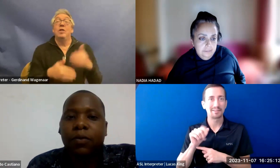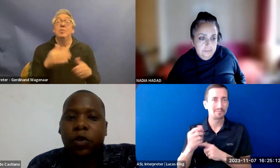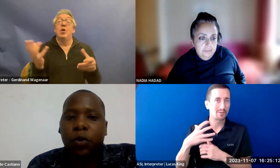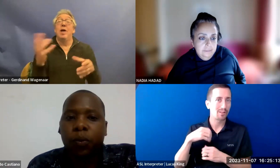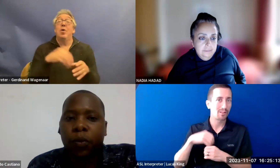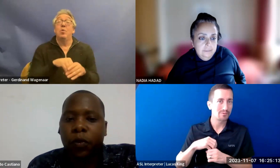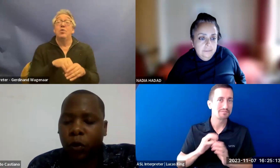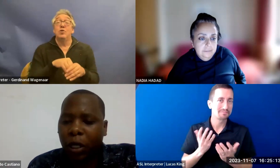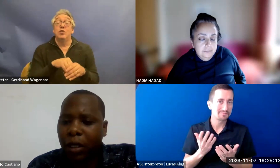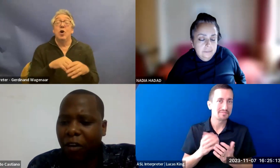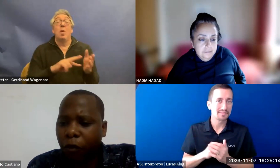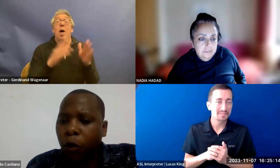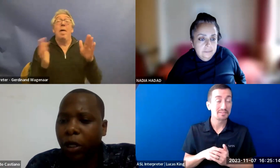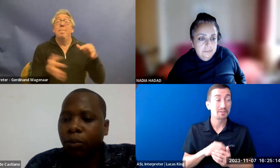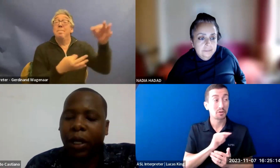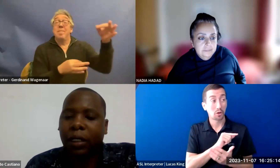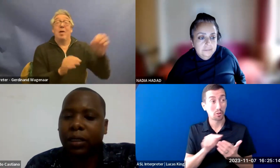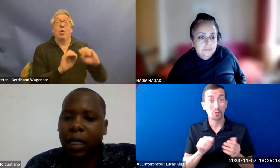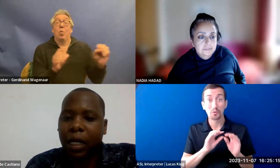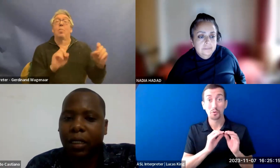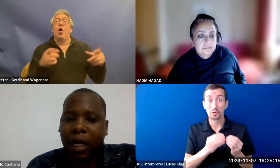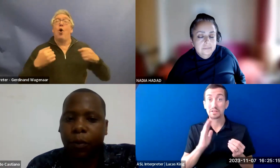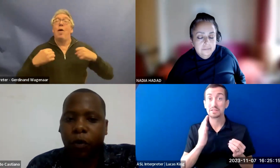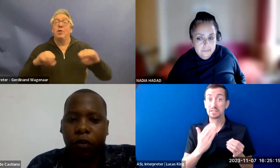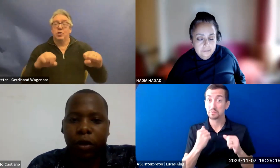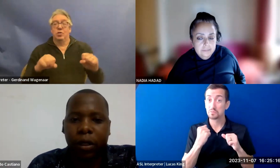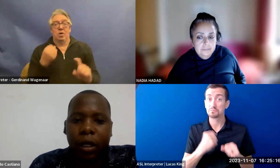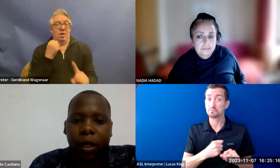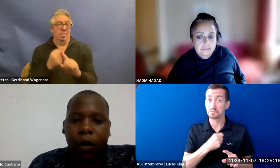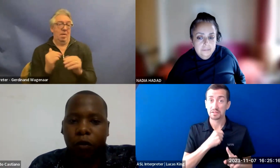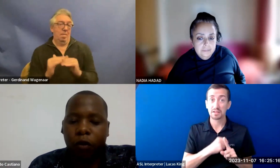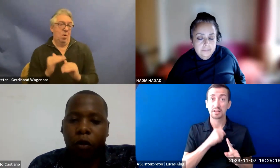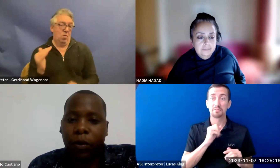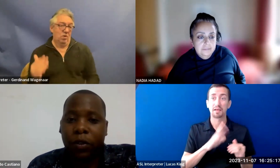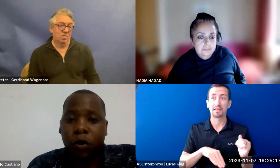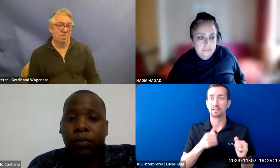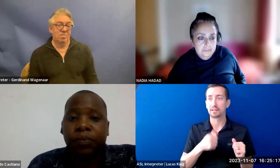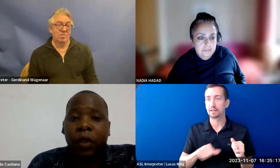That seems to have more impact than any type of plan.